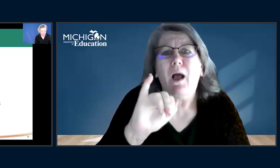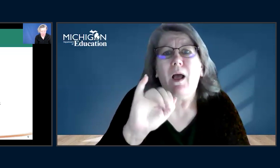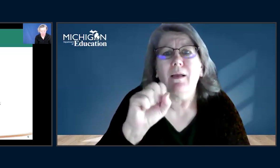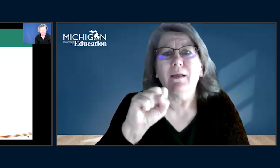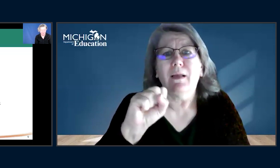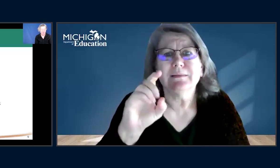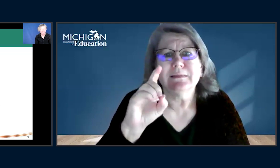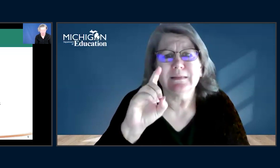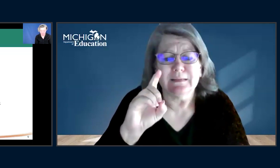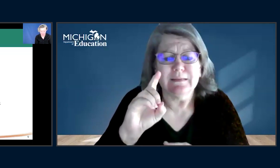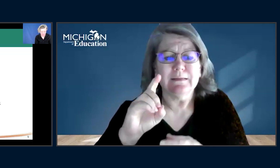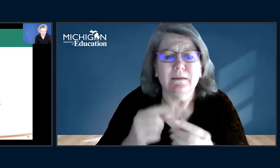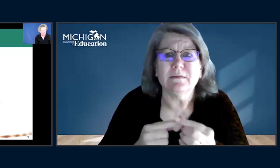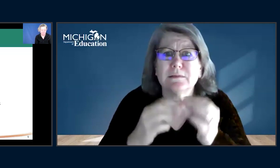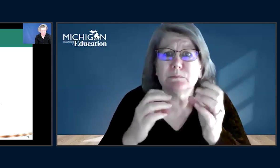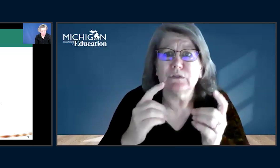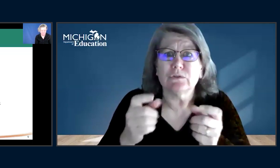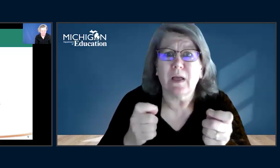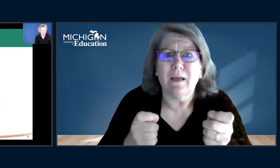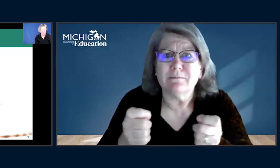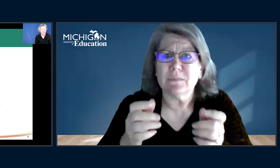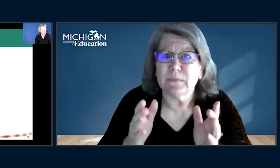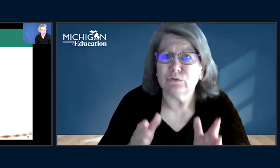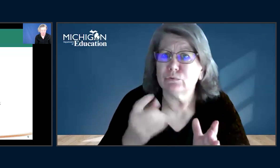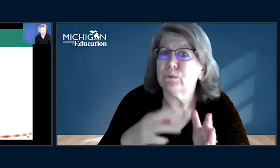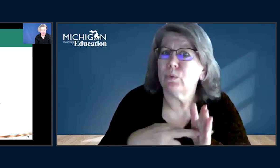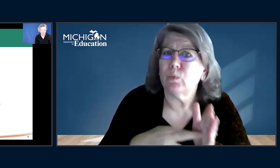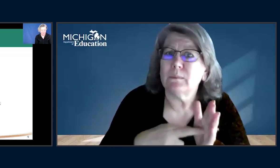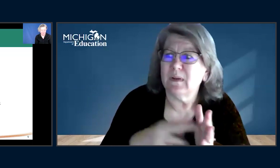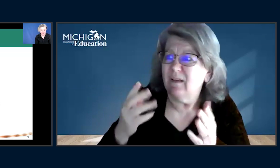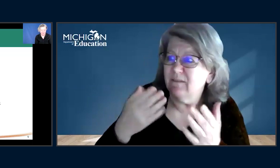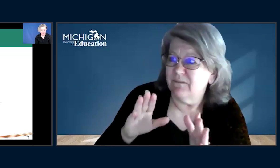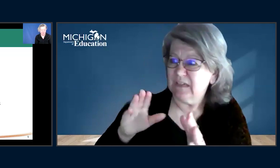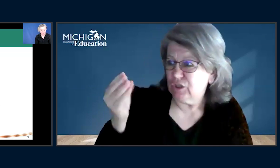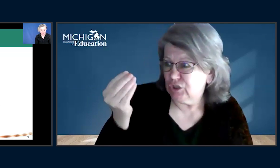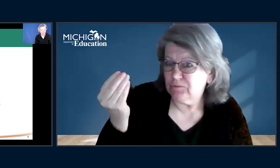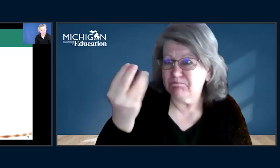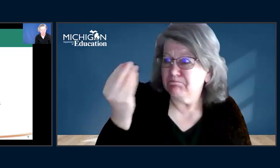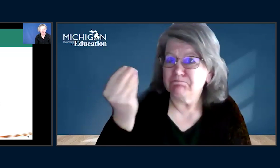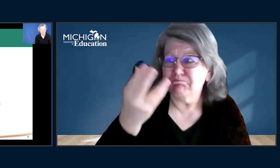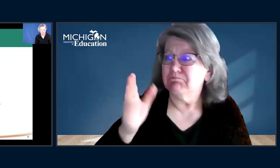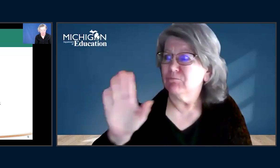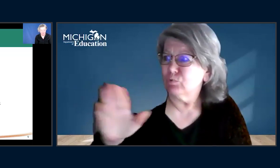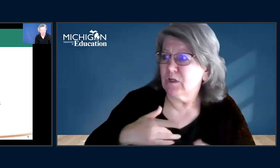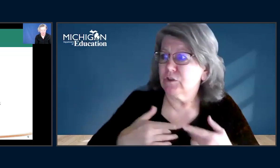about your school district, or about your ISD. You know, and the special ed, you know, director,